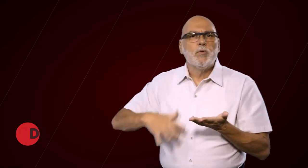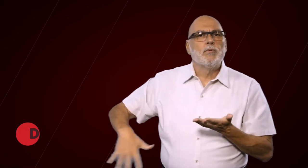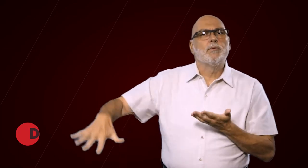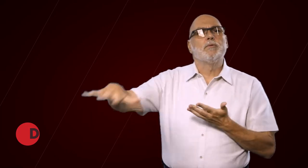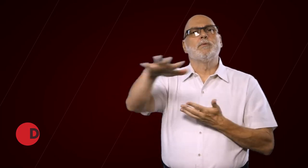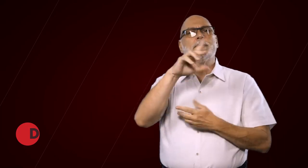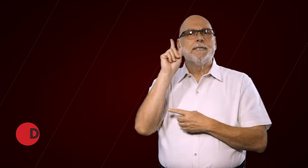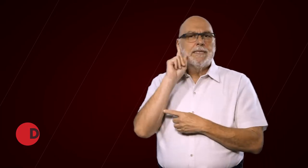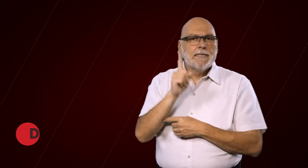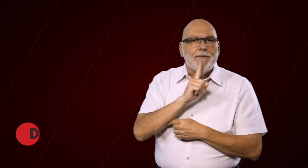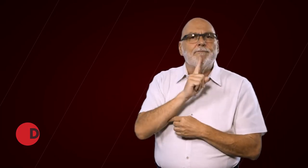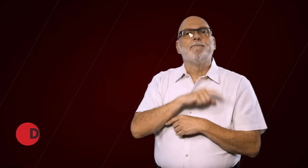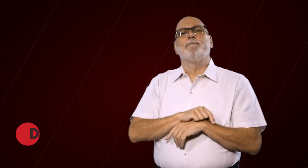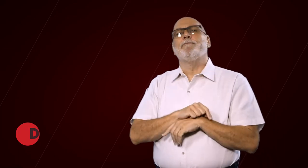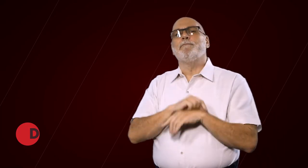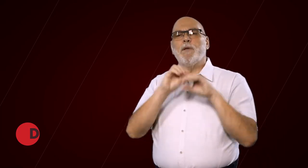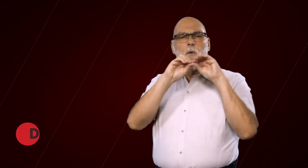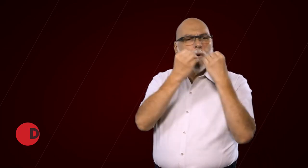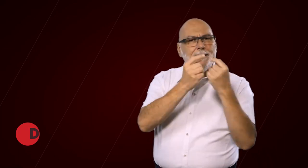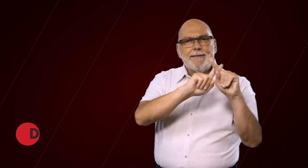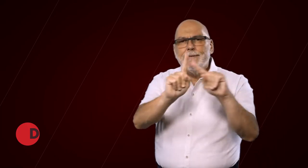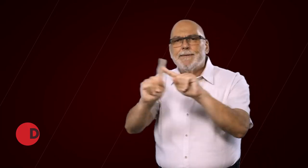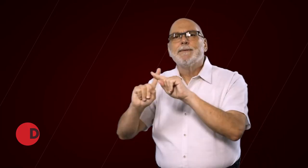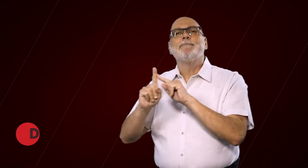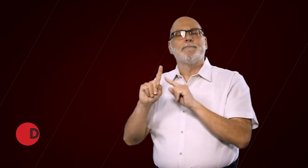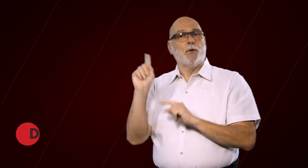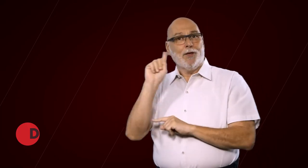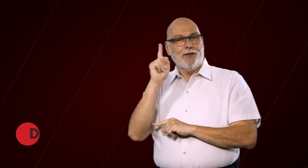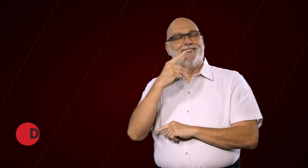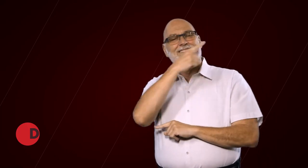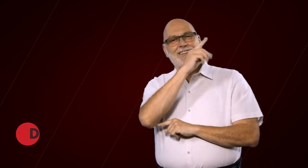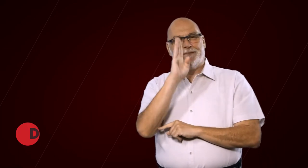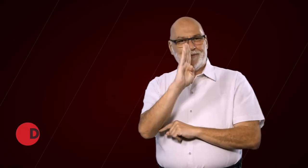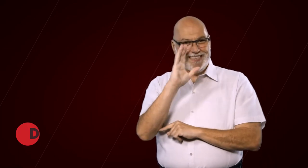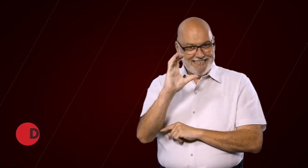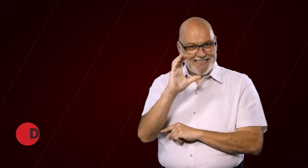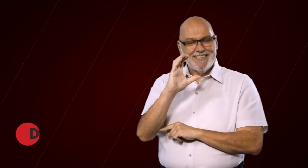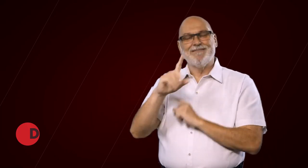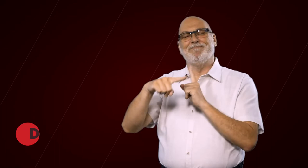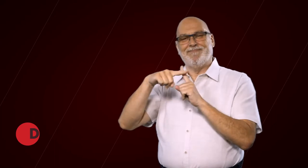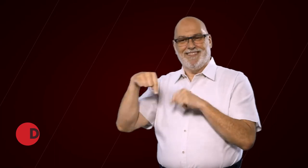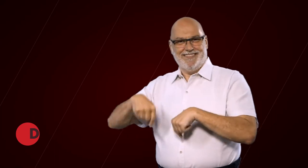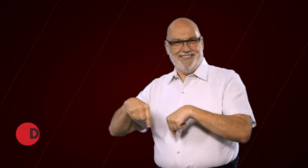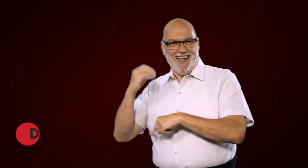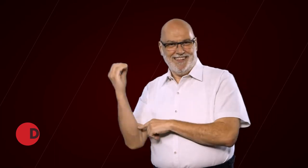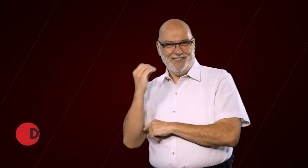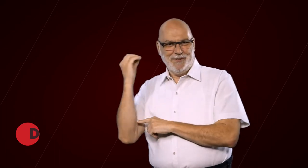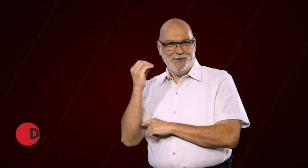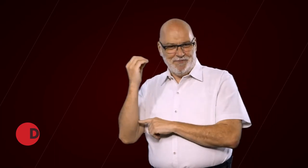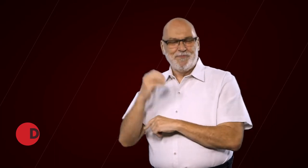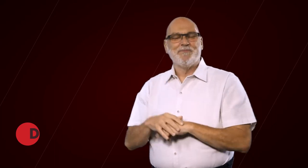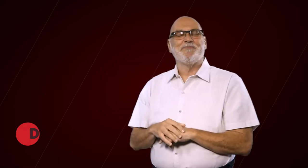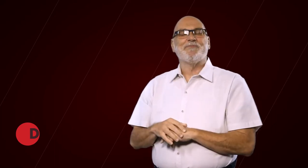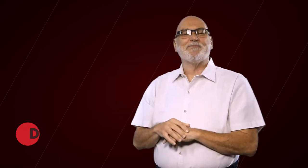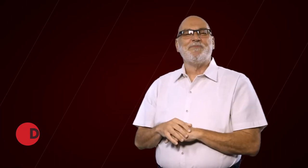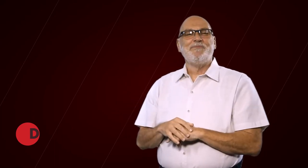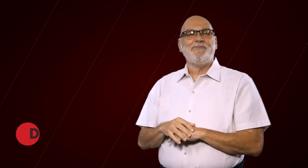Deaf service organizations in British Columbia and Ontario.